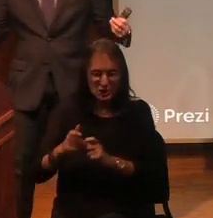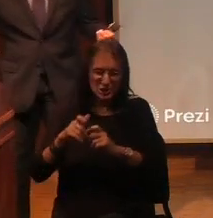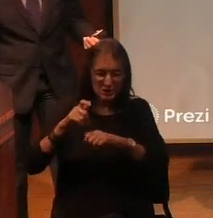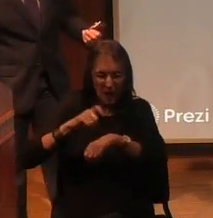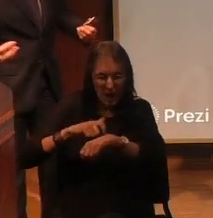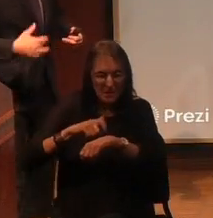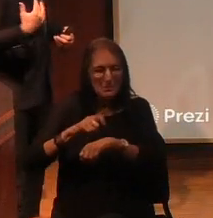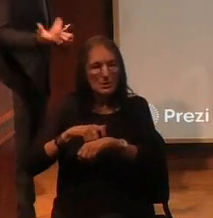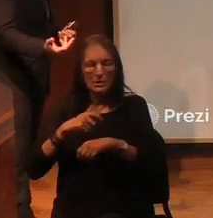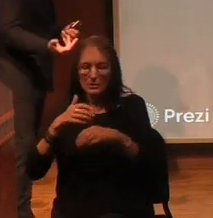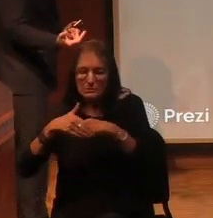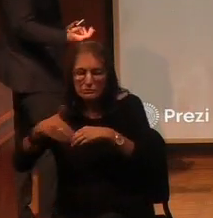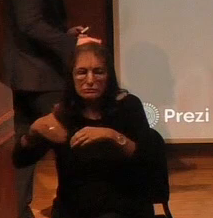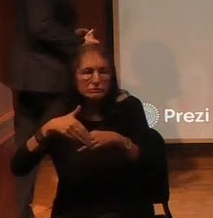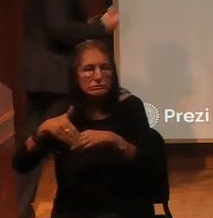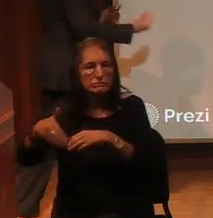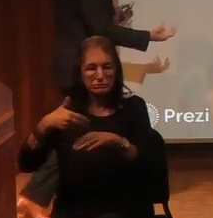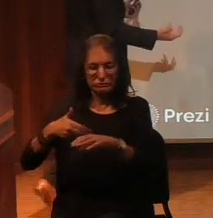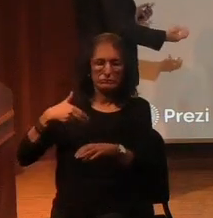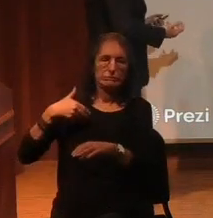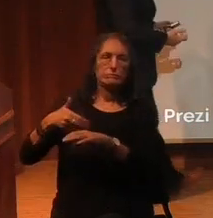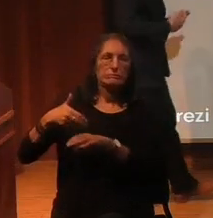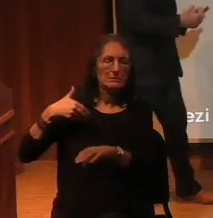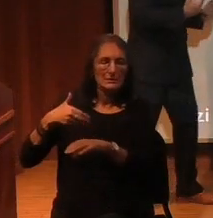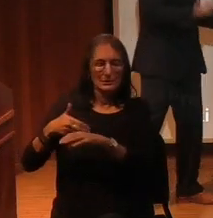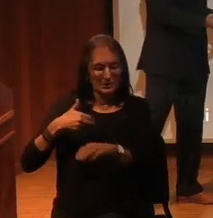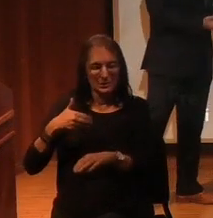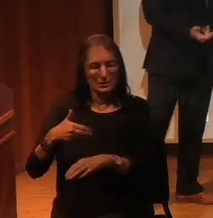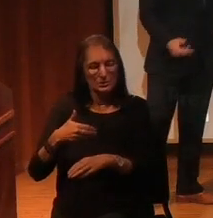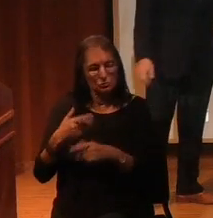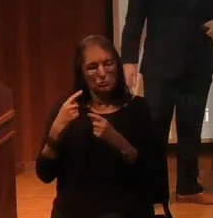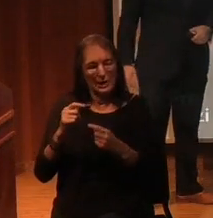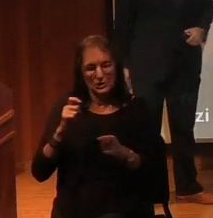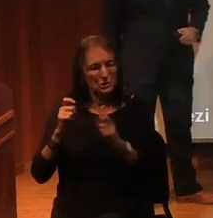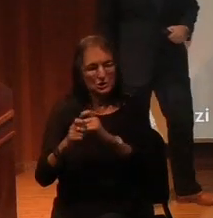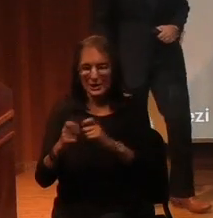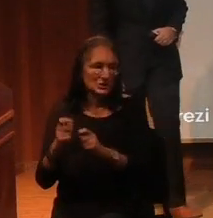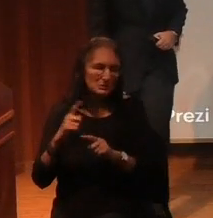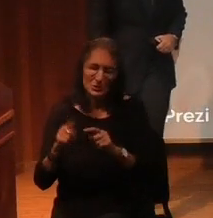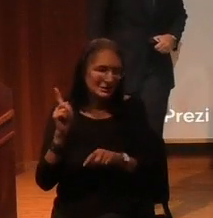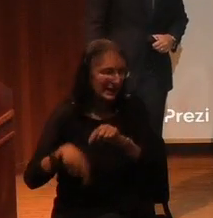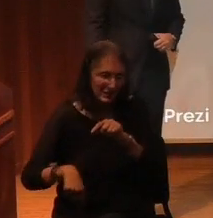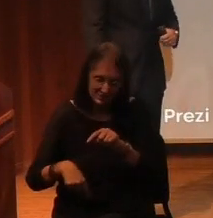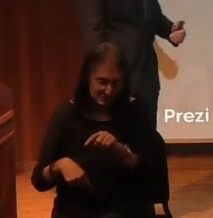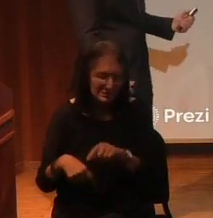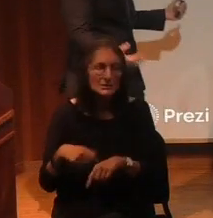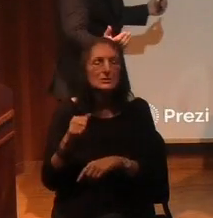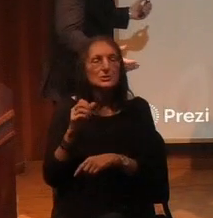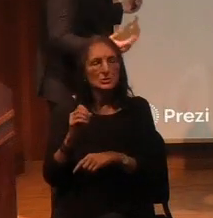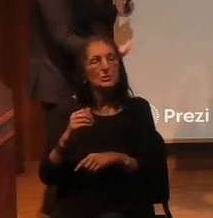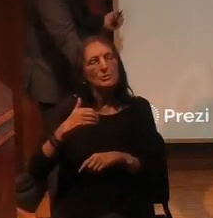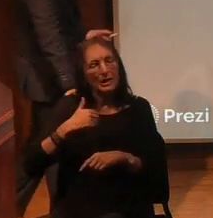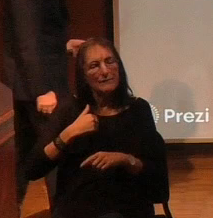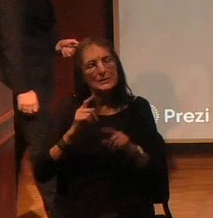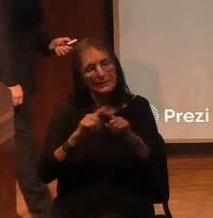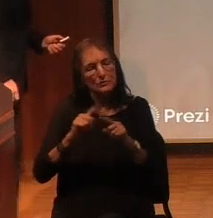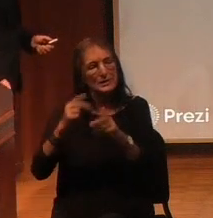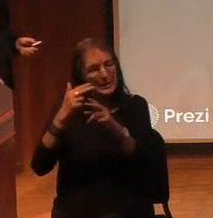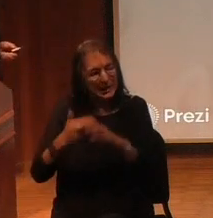that you feel like are gonna change things but then end up becoming part of that timeline, in a sense. So, you have kind of different names for the Fixed Timeline,